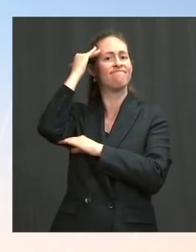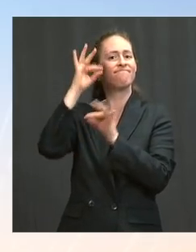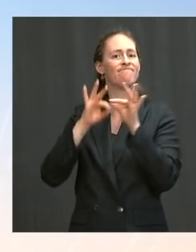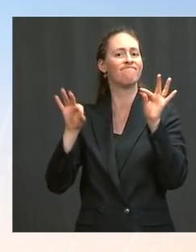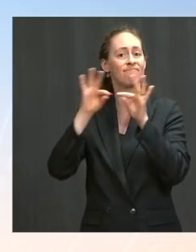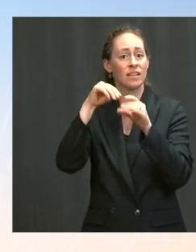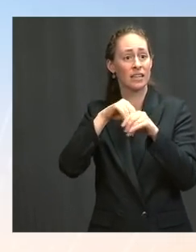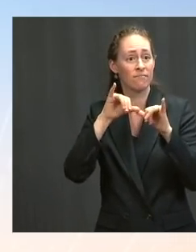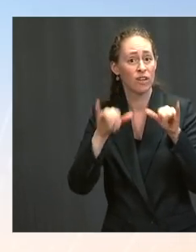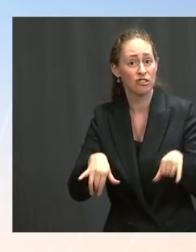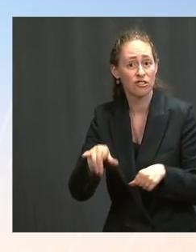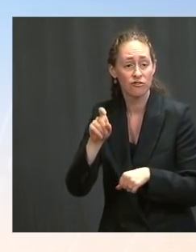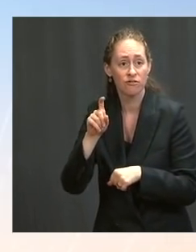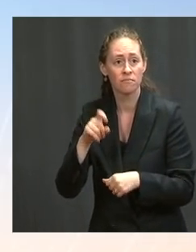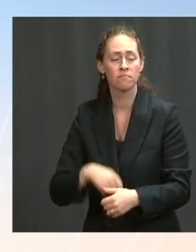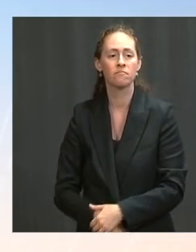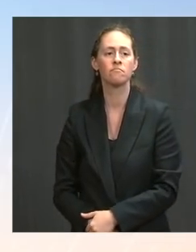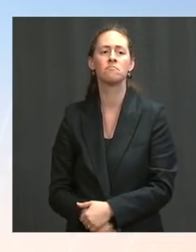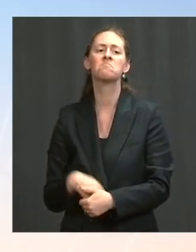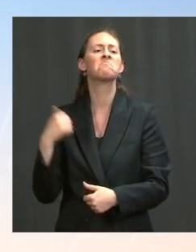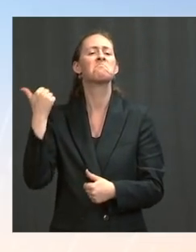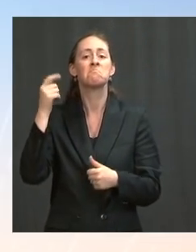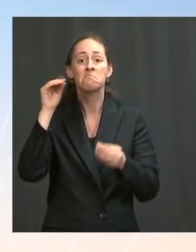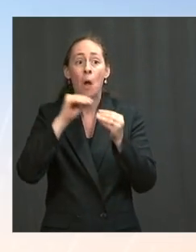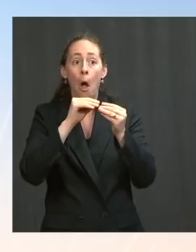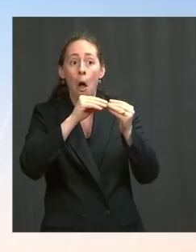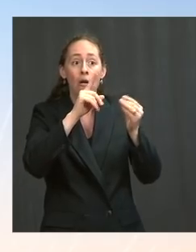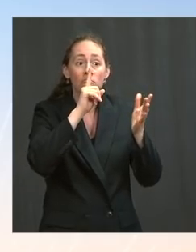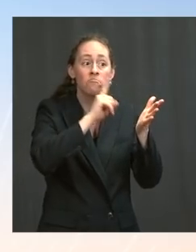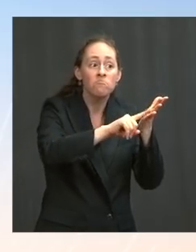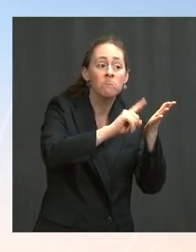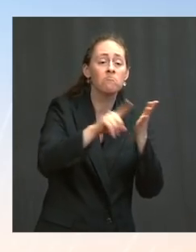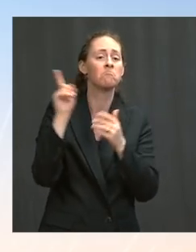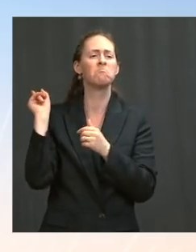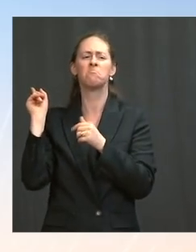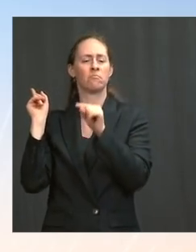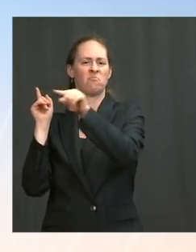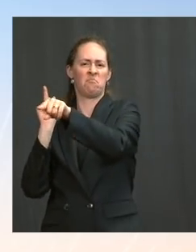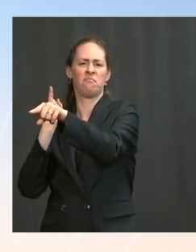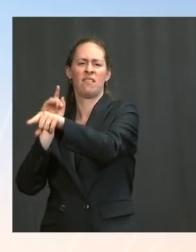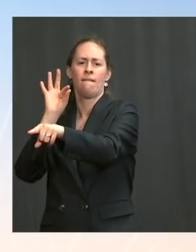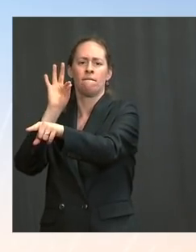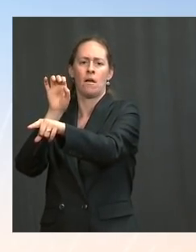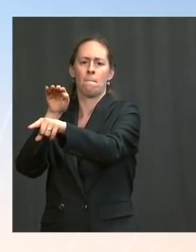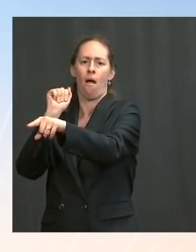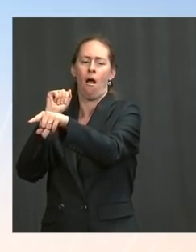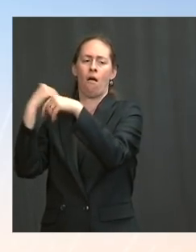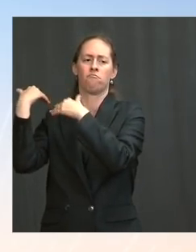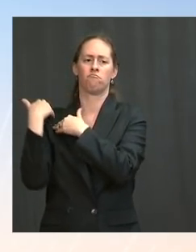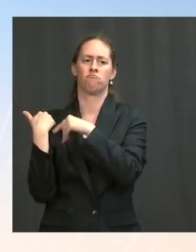and that FEMA -- a number of the resources FEMA is sending to the ground -- building science experts to the scene,